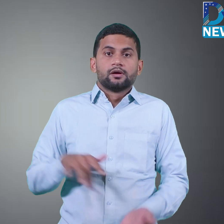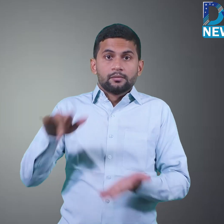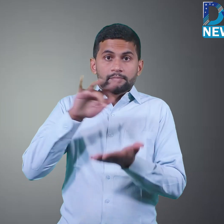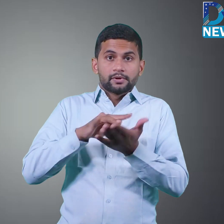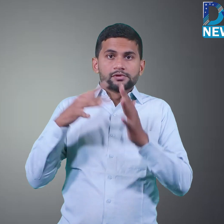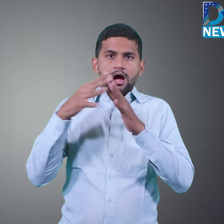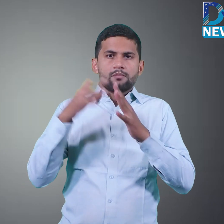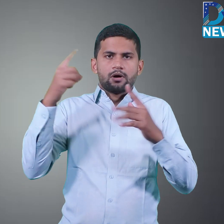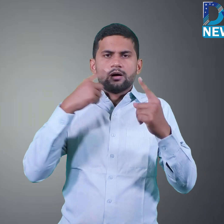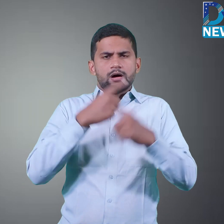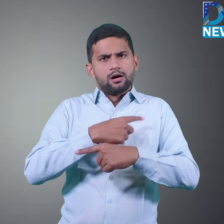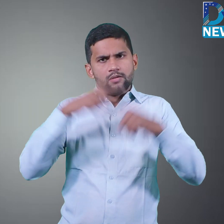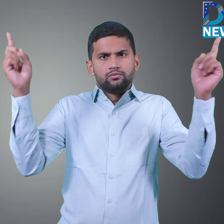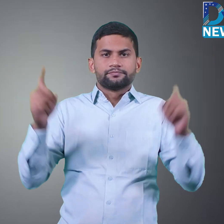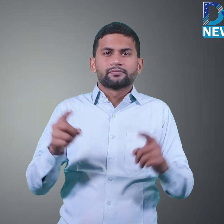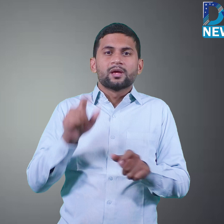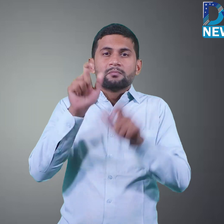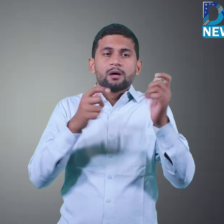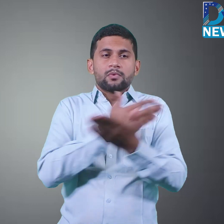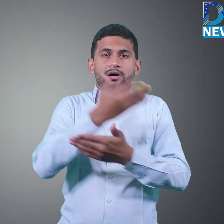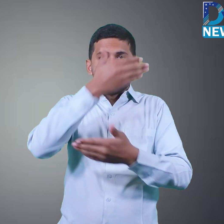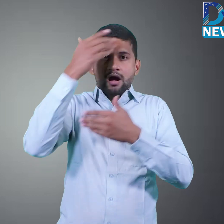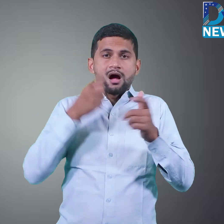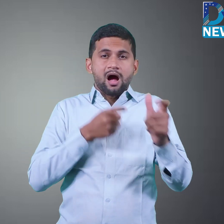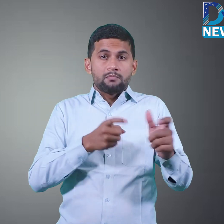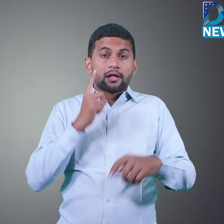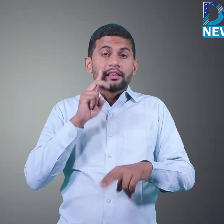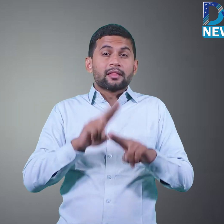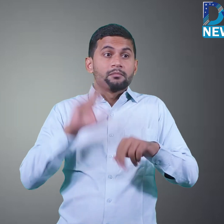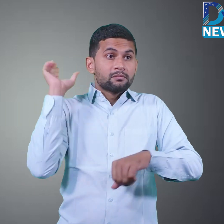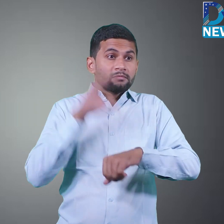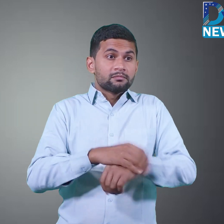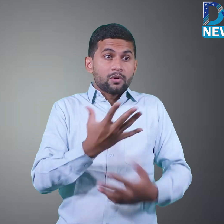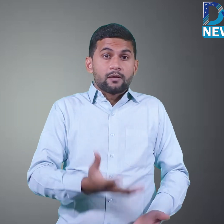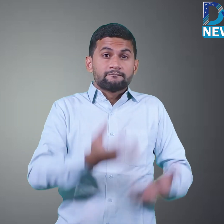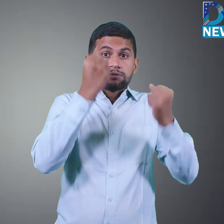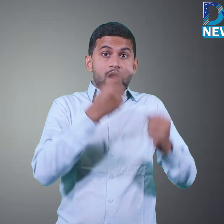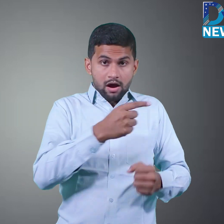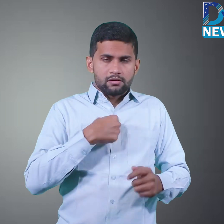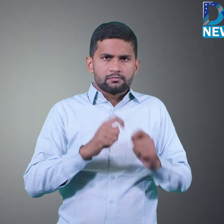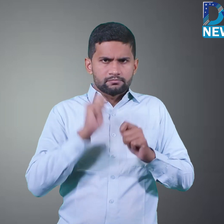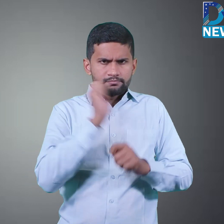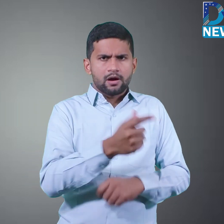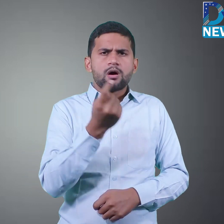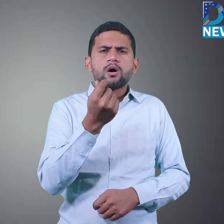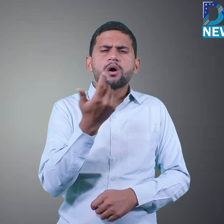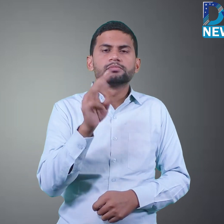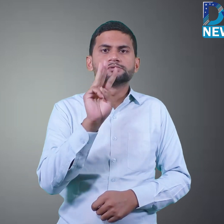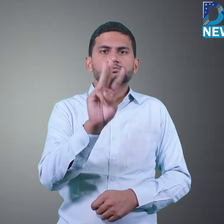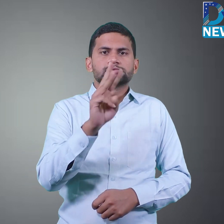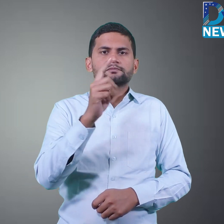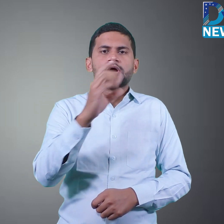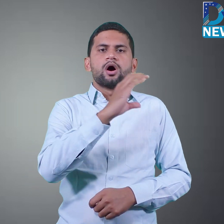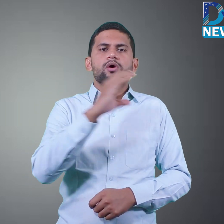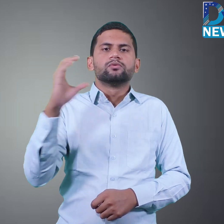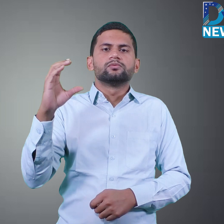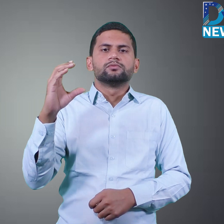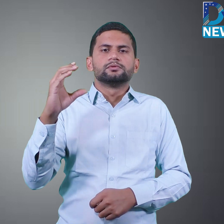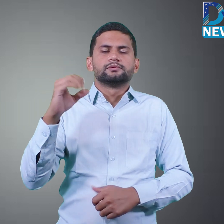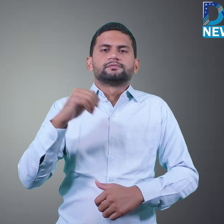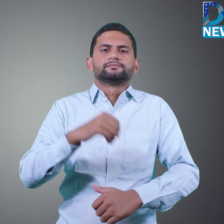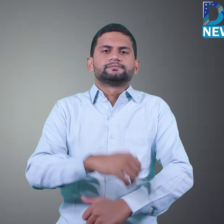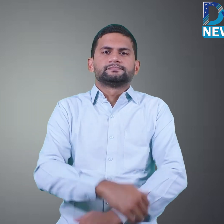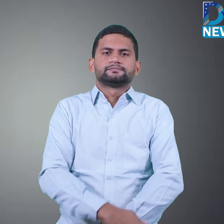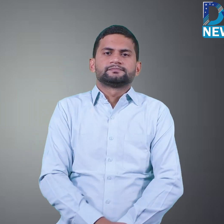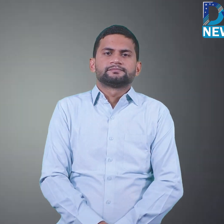US announces reward of up to ₹37 cr for info on Mumbai attack mastermind